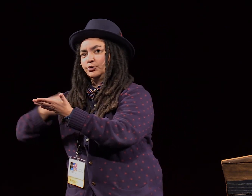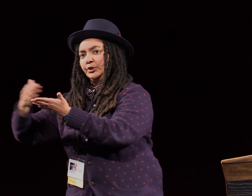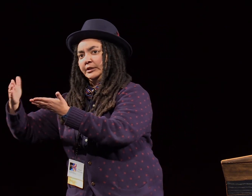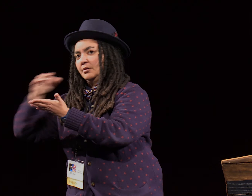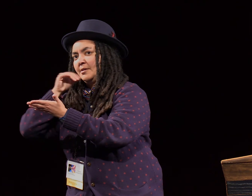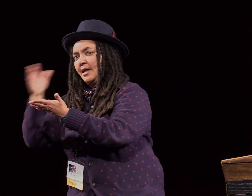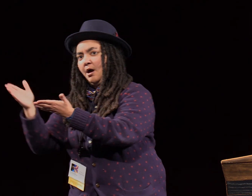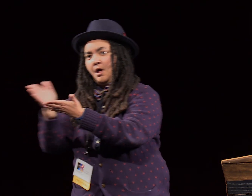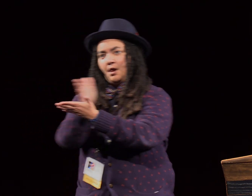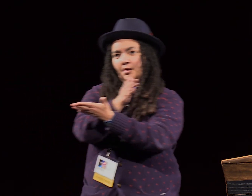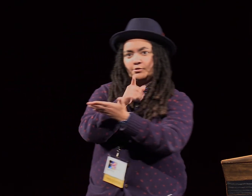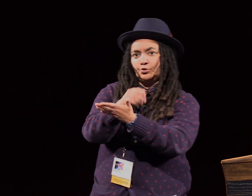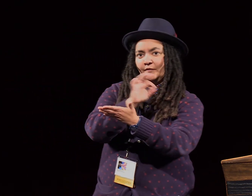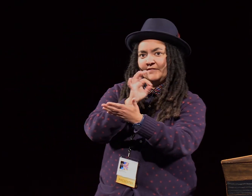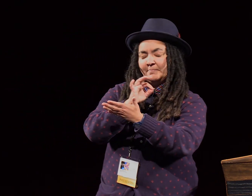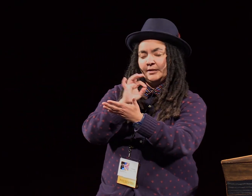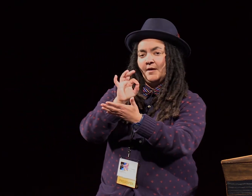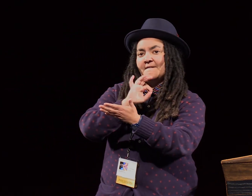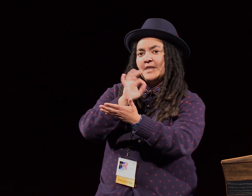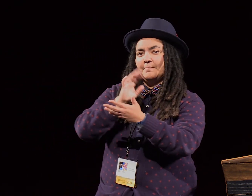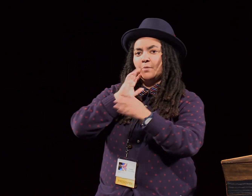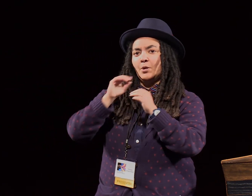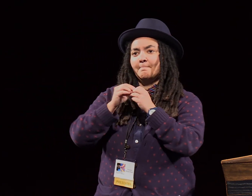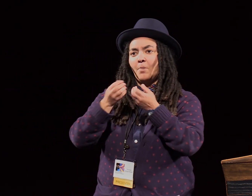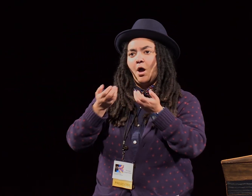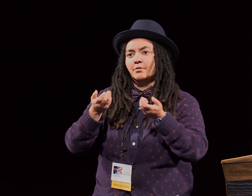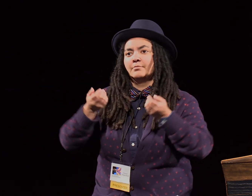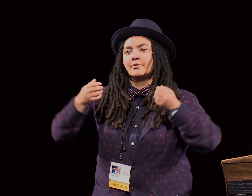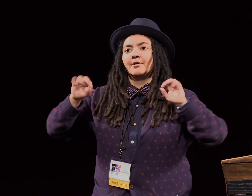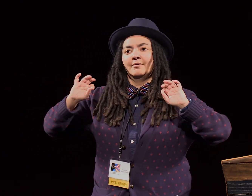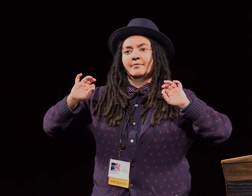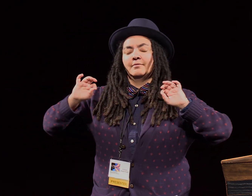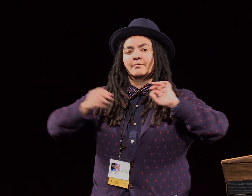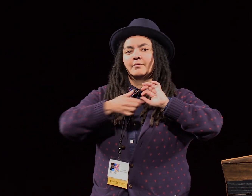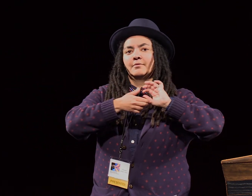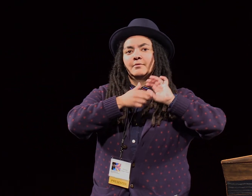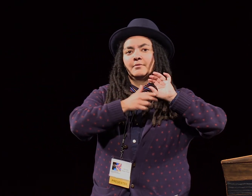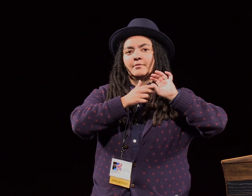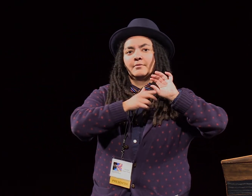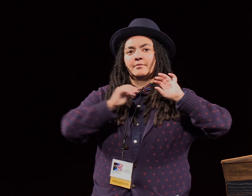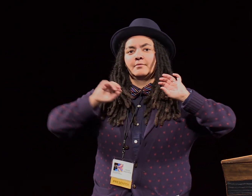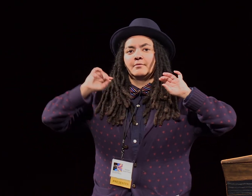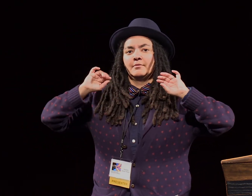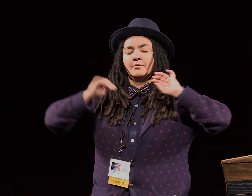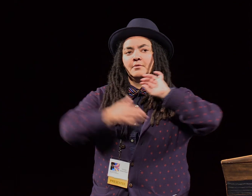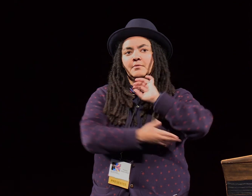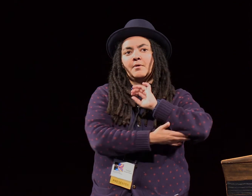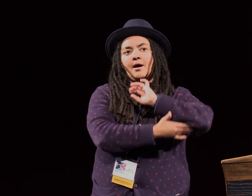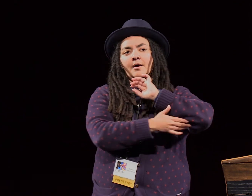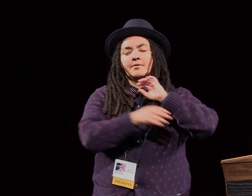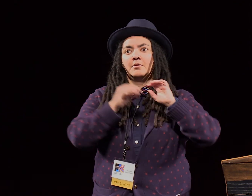on that feminine-to- masculine spectrum. Typically with feminine signing, the palms are facing out.